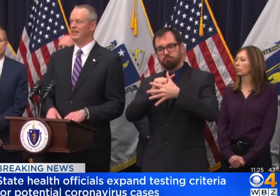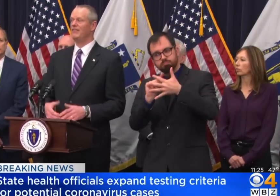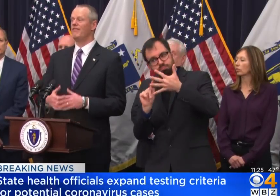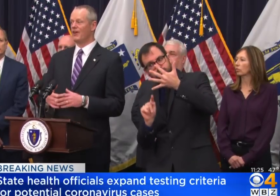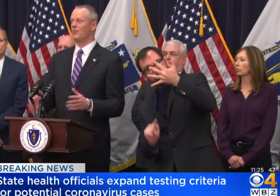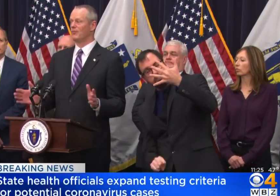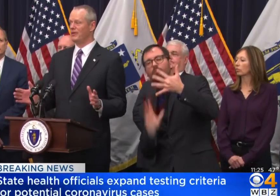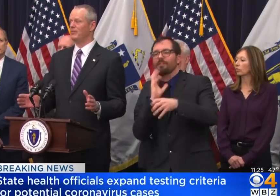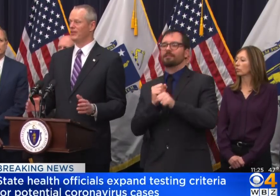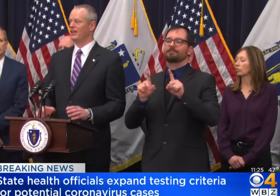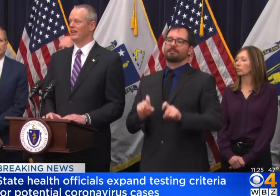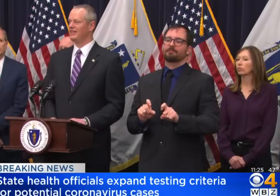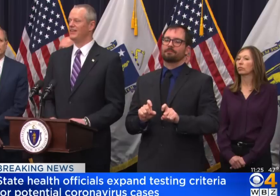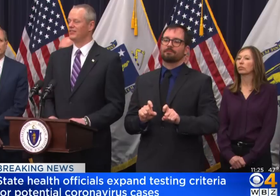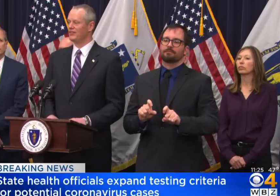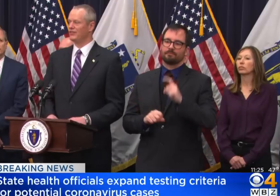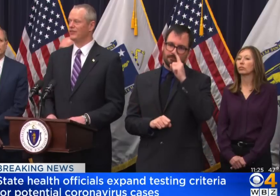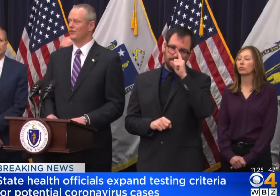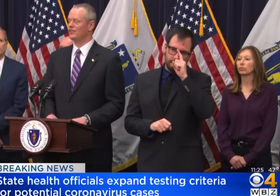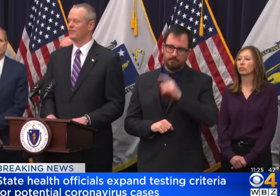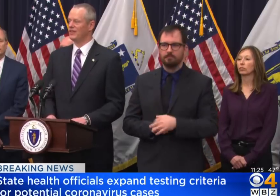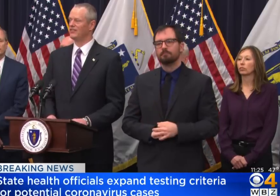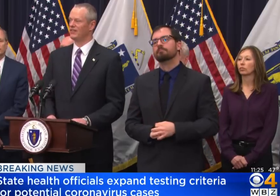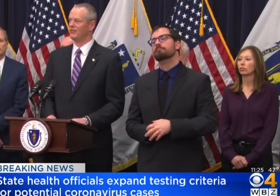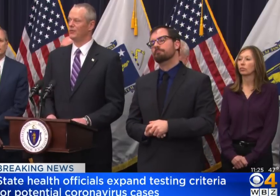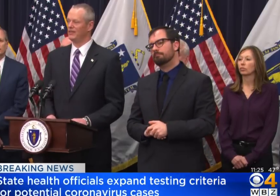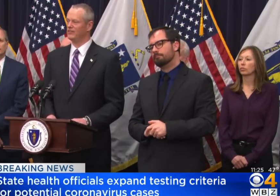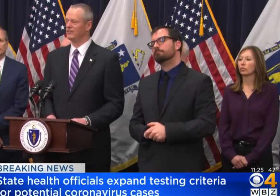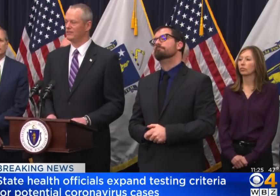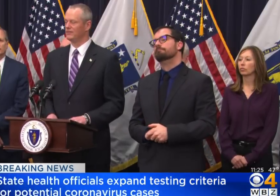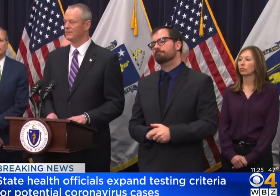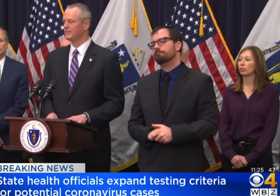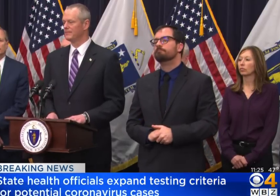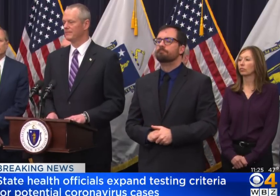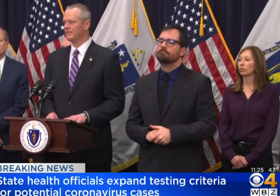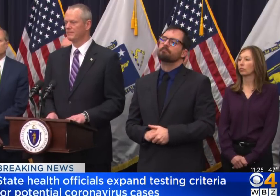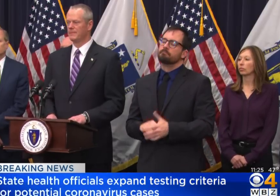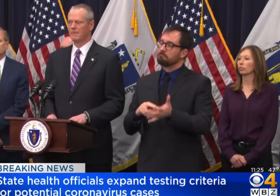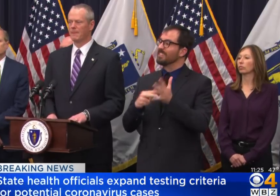TESTS AND COMING ONLINE OF THE CORPORATE LABS AS WELL AS STATE LAB'S ABILITY TO PROCESS MORE